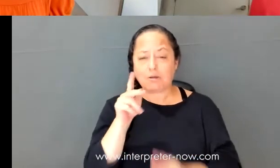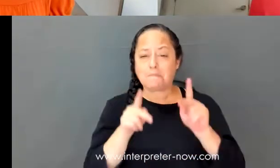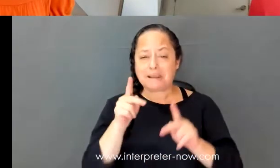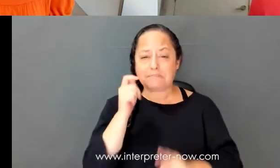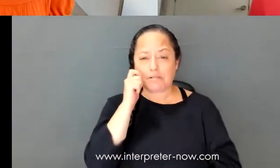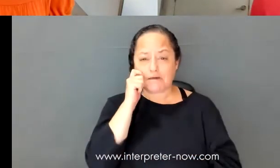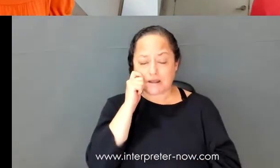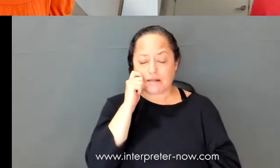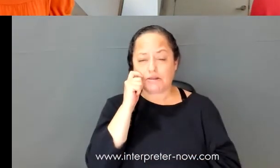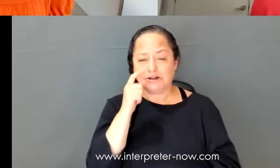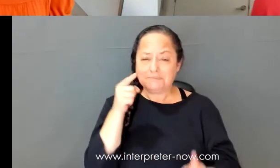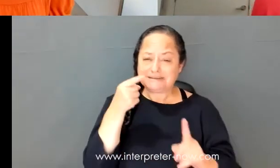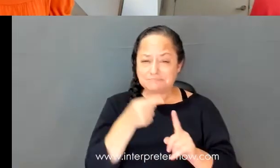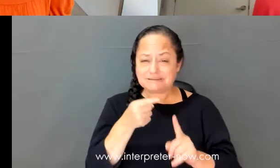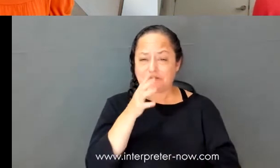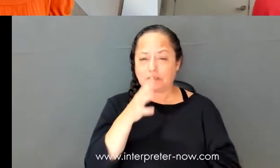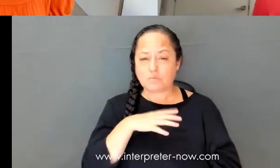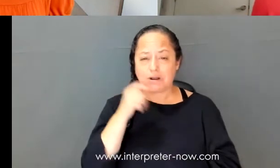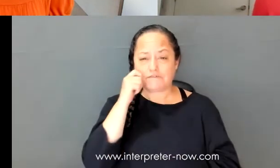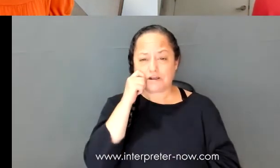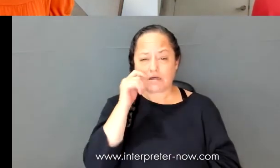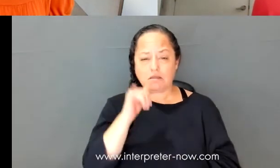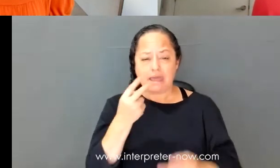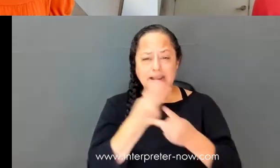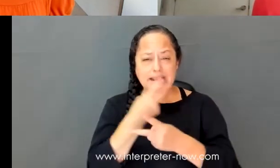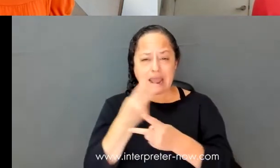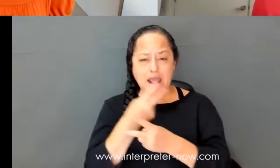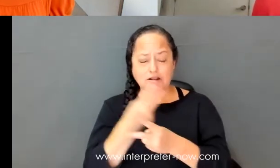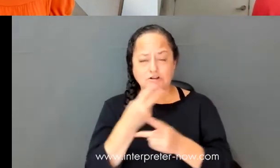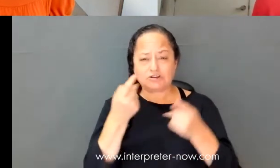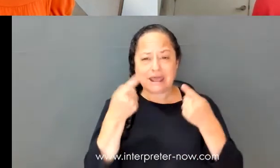women of color, these calculations happen on a daily. Right?